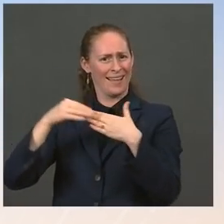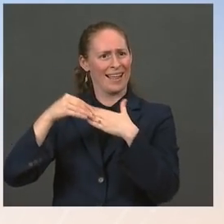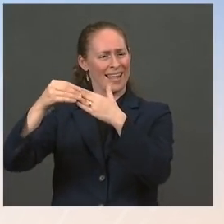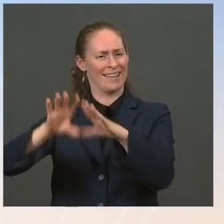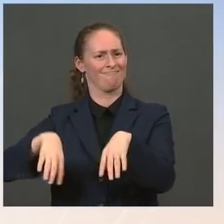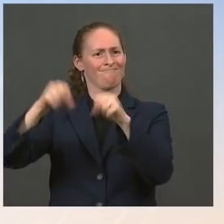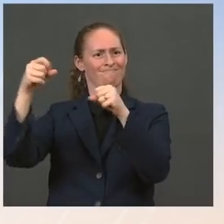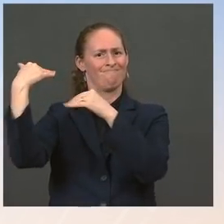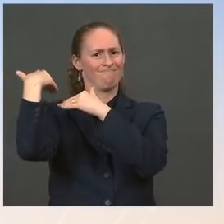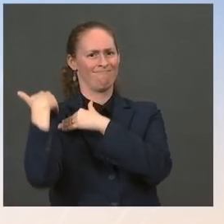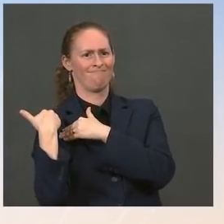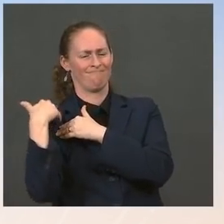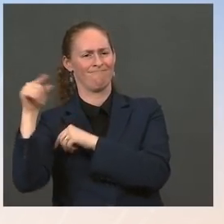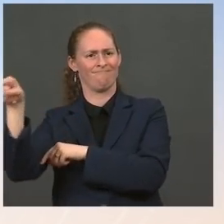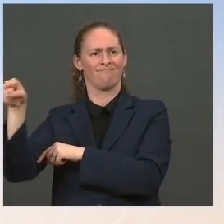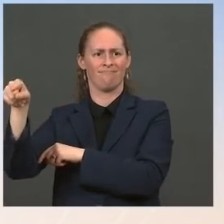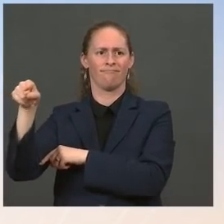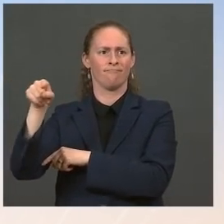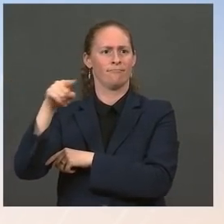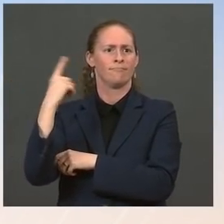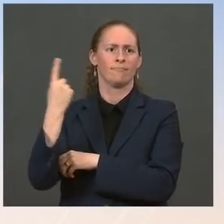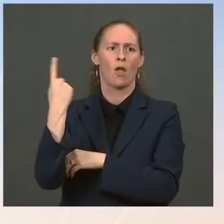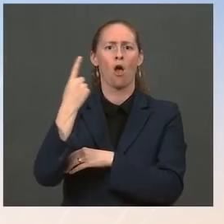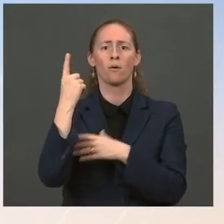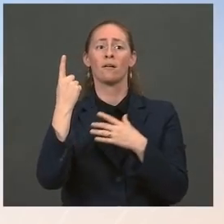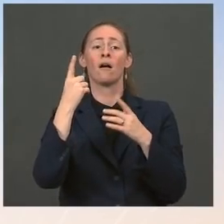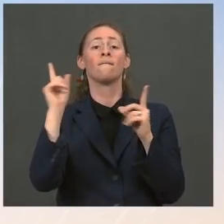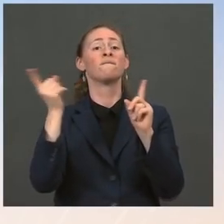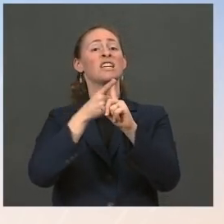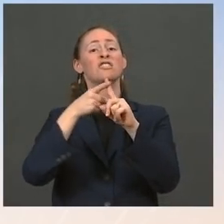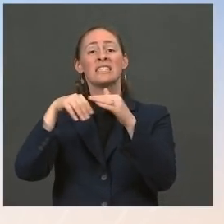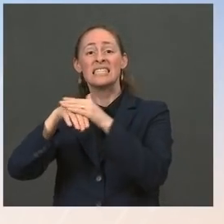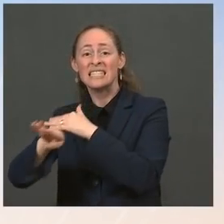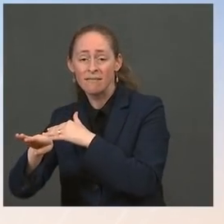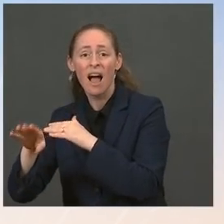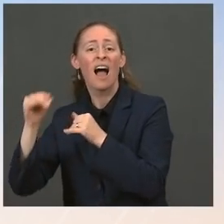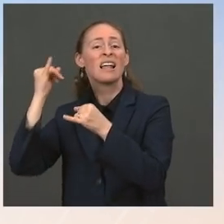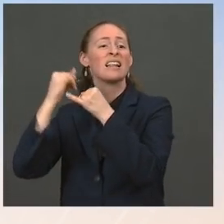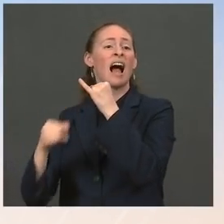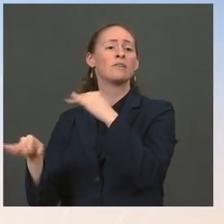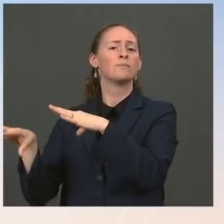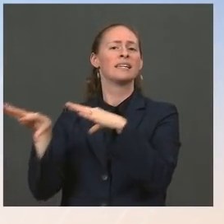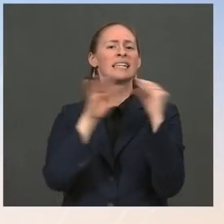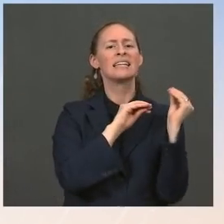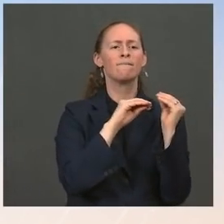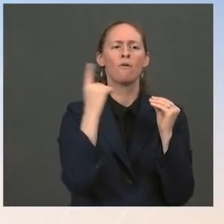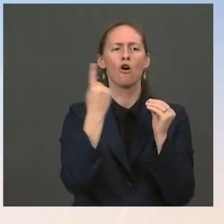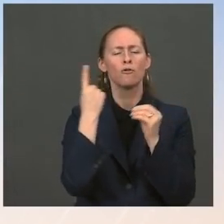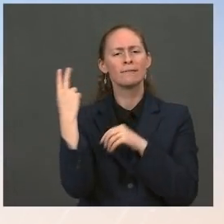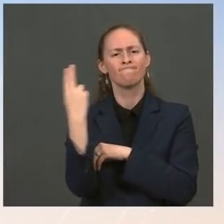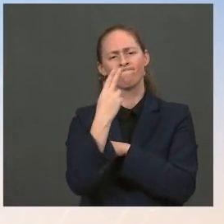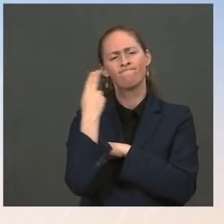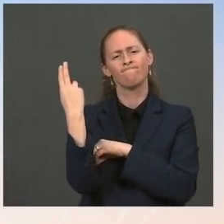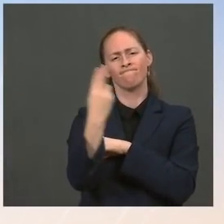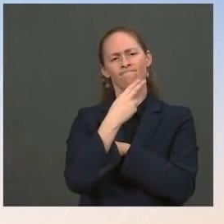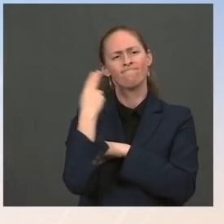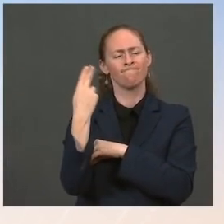She's the first in the room, the last in the room, and he's going to continue to work by her side to get it done. But beyond that and the legislative process